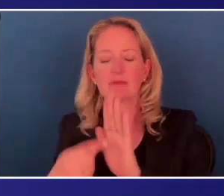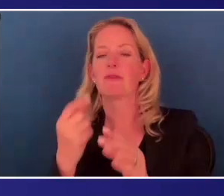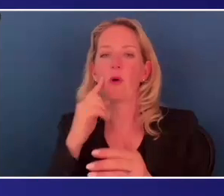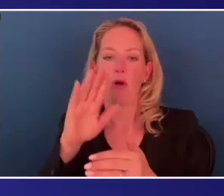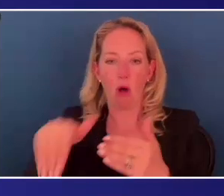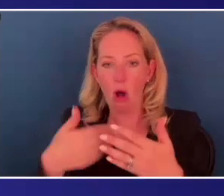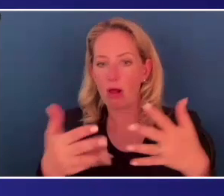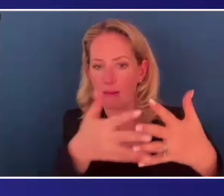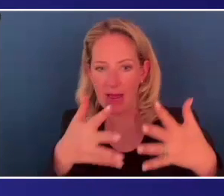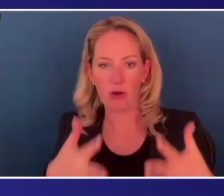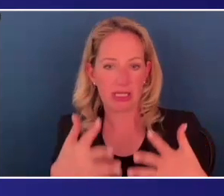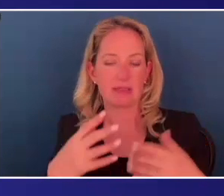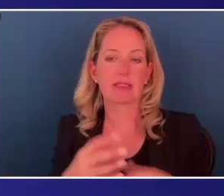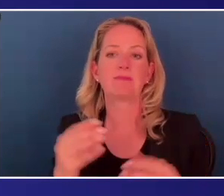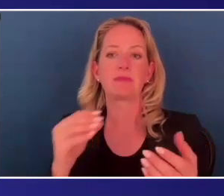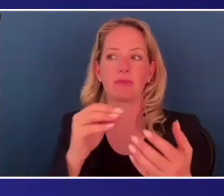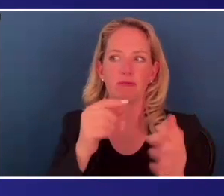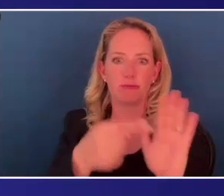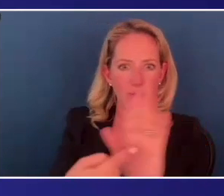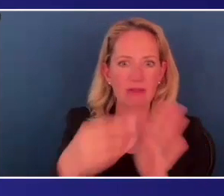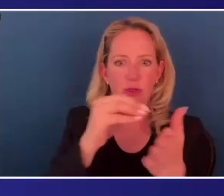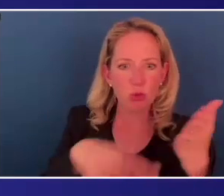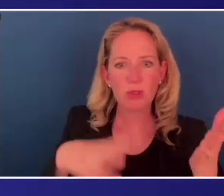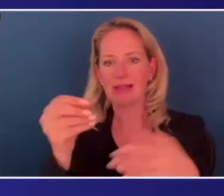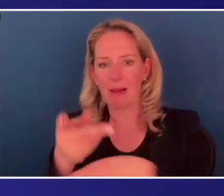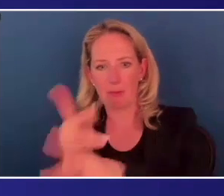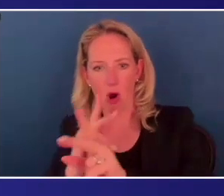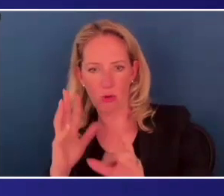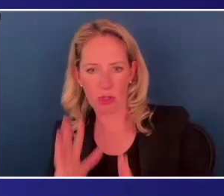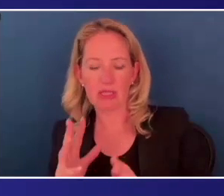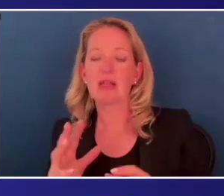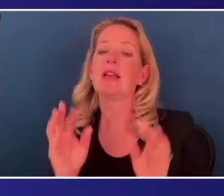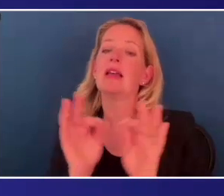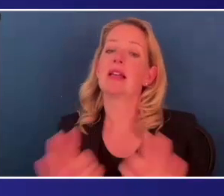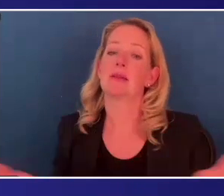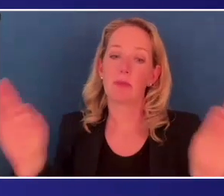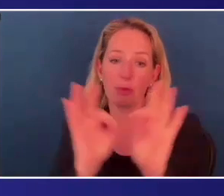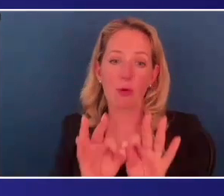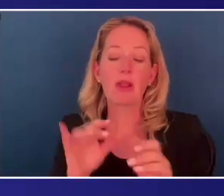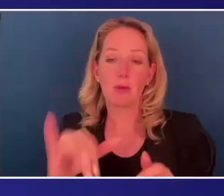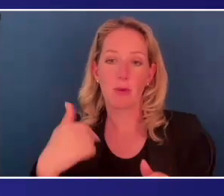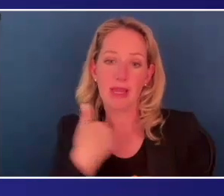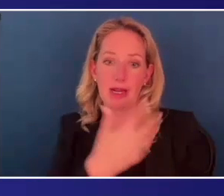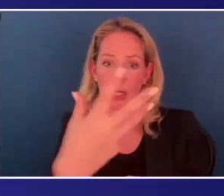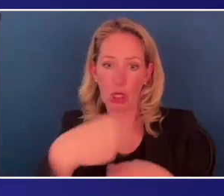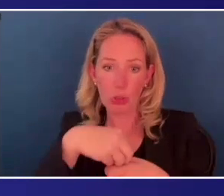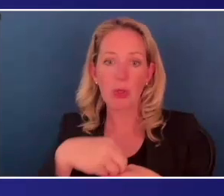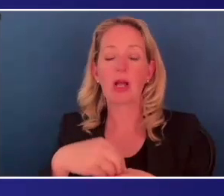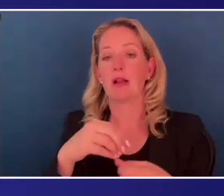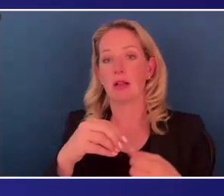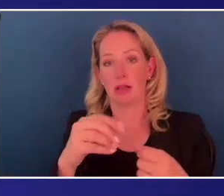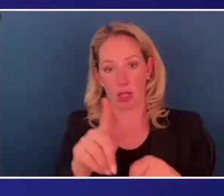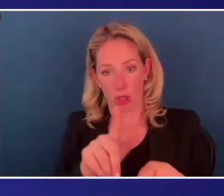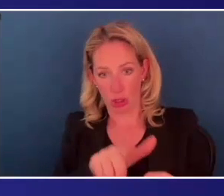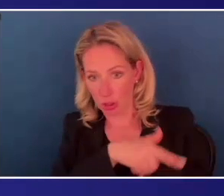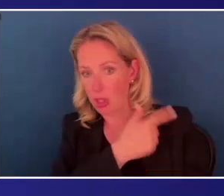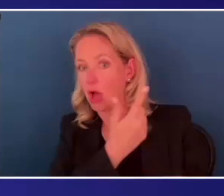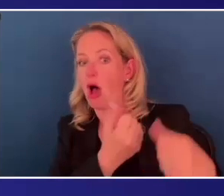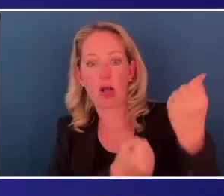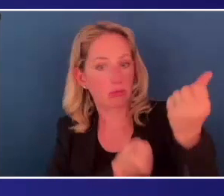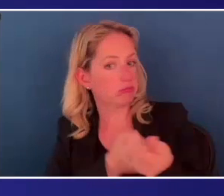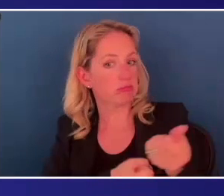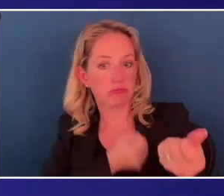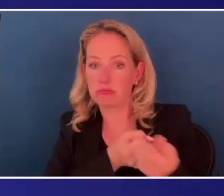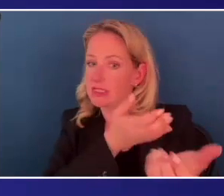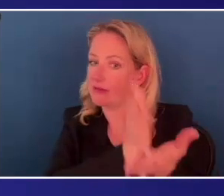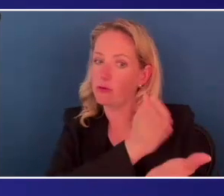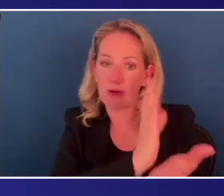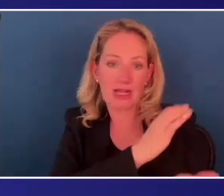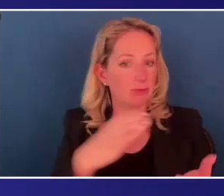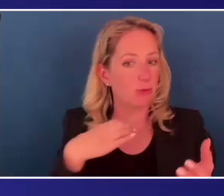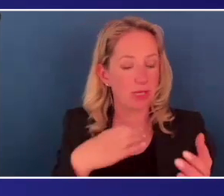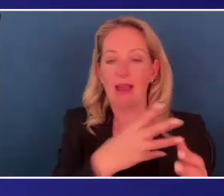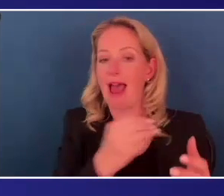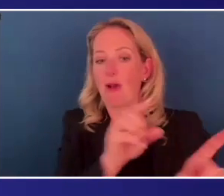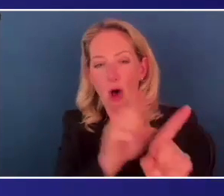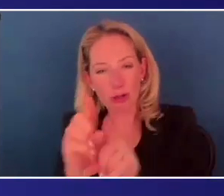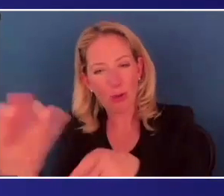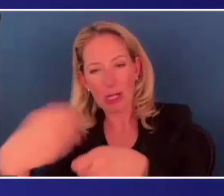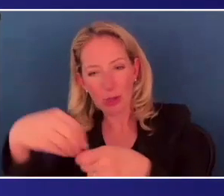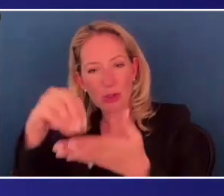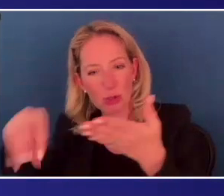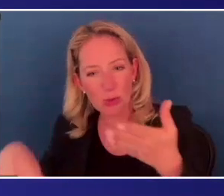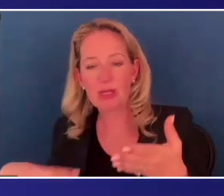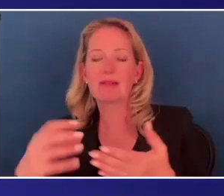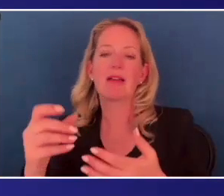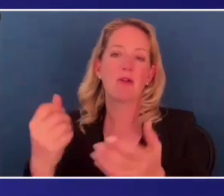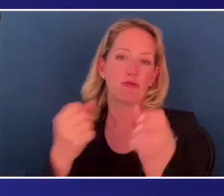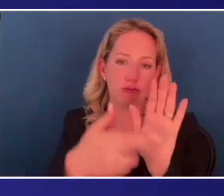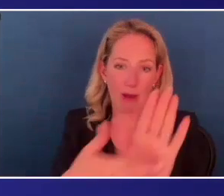We strongly urge the to ensure the interest of these groups, including a seat, would be long-standing members of the civil rights community and additional seats for students at the negotiating table to represent students of color and utter underserved communities.